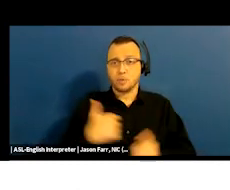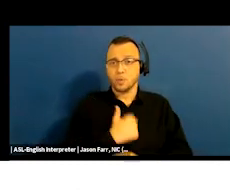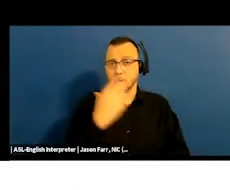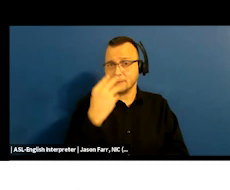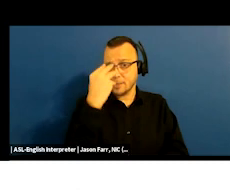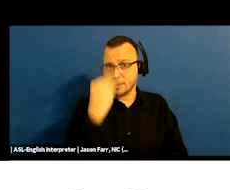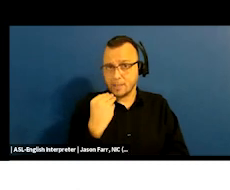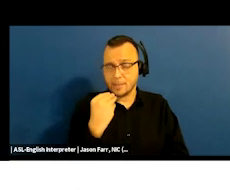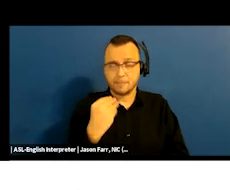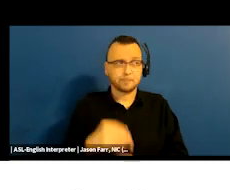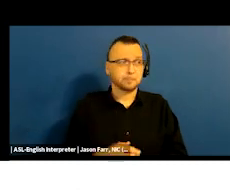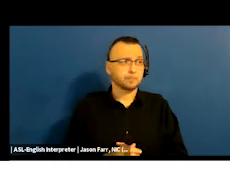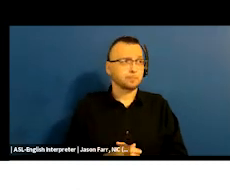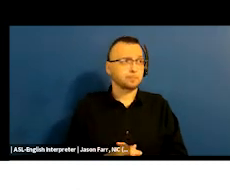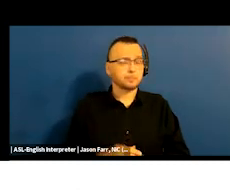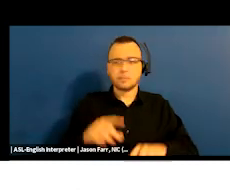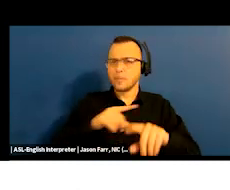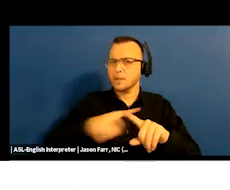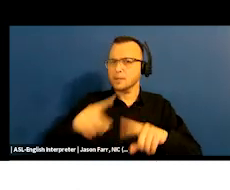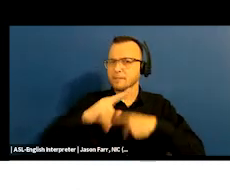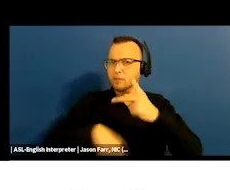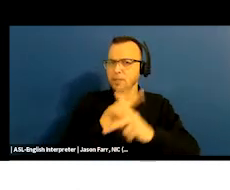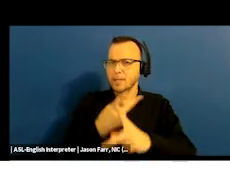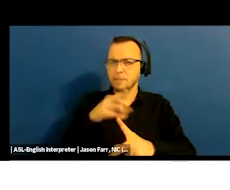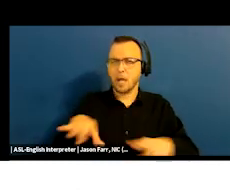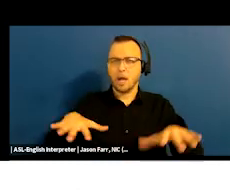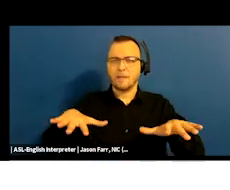that we can engage in self-care. So, things that are focused around nutrition,